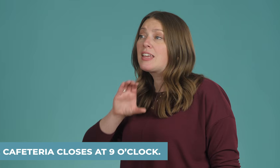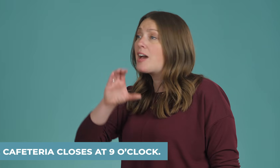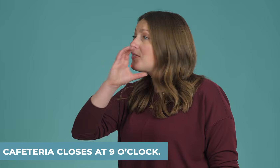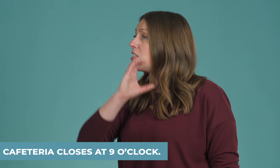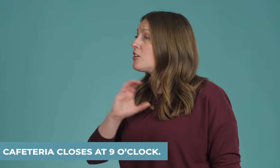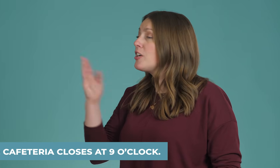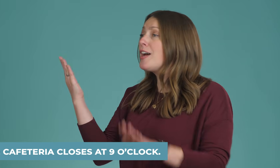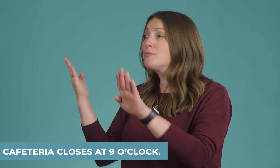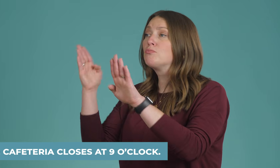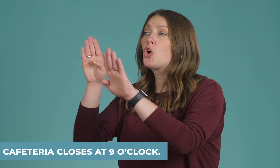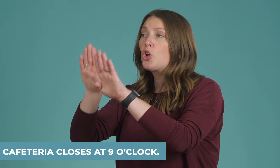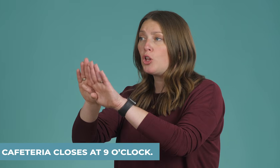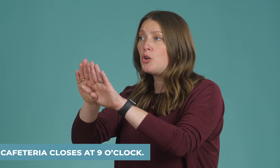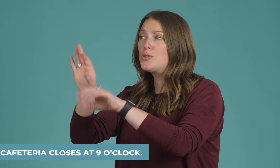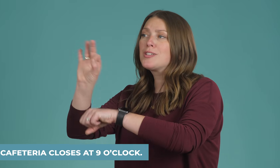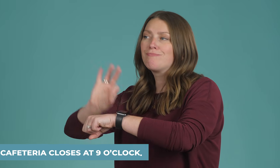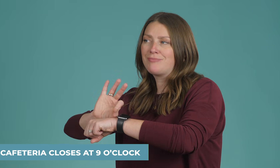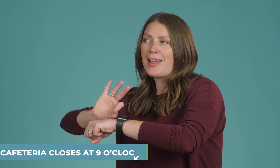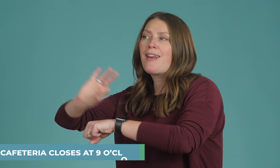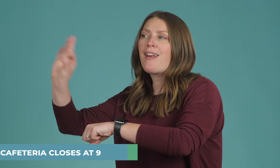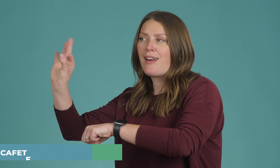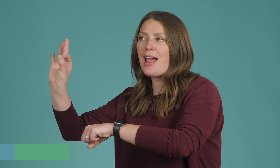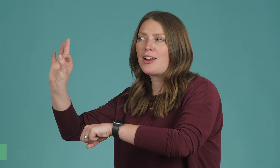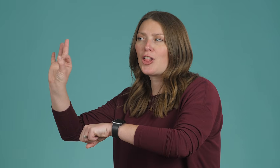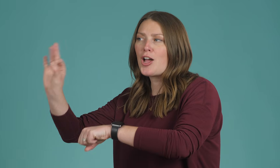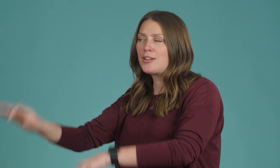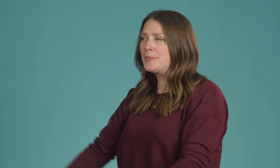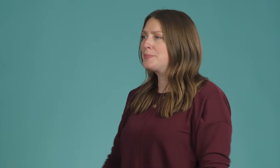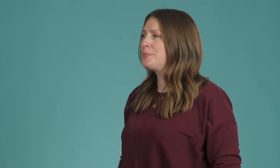Cafeteria closed, 9:00.